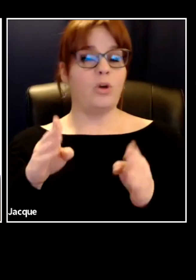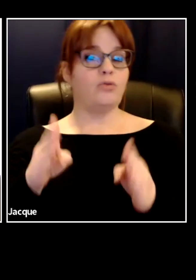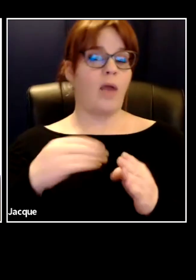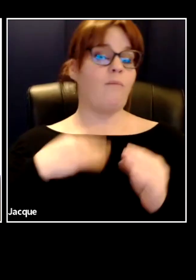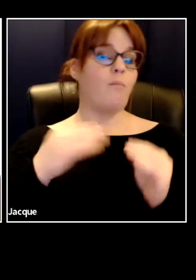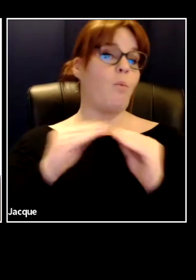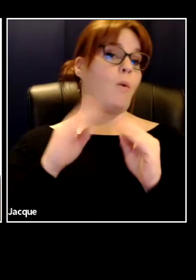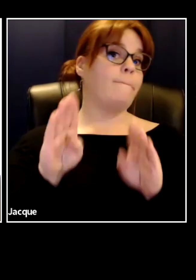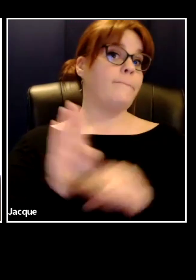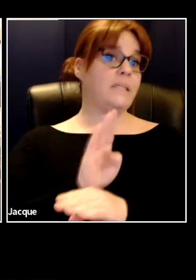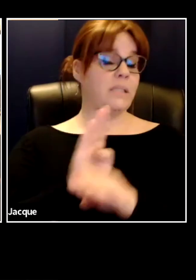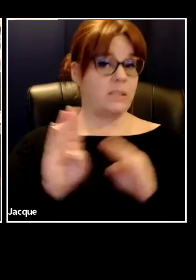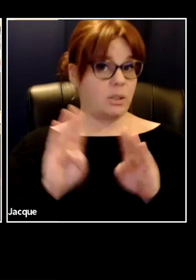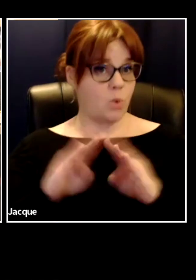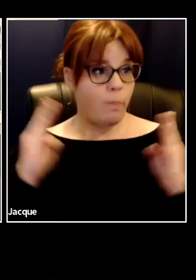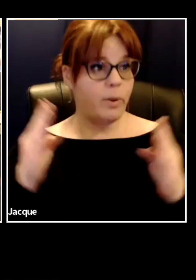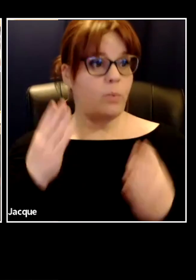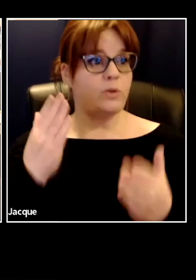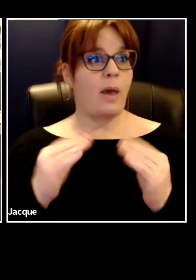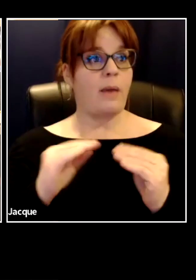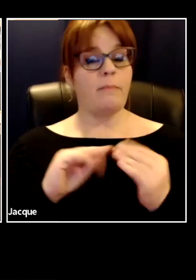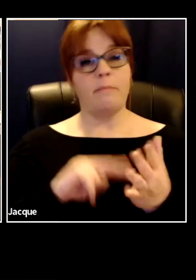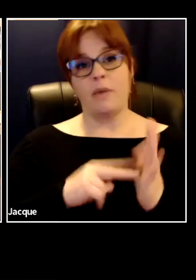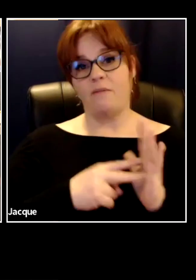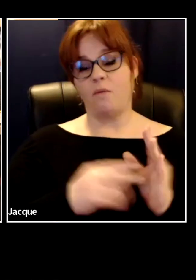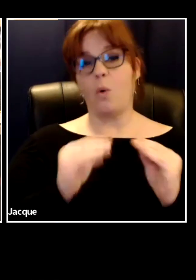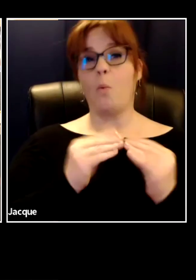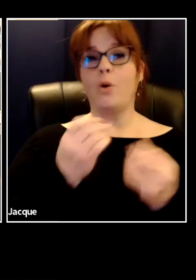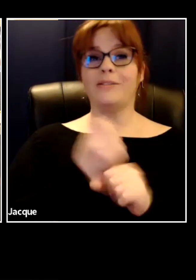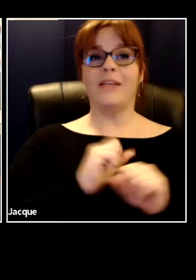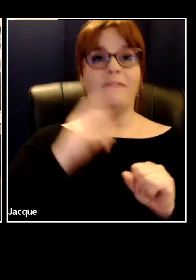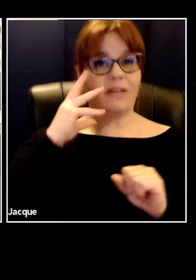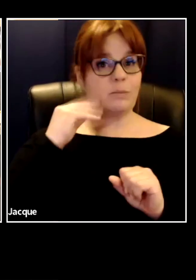which might make for a safer experience walking down that street at night.